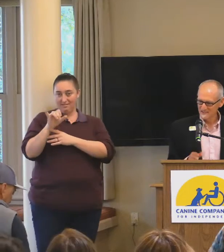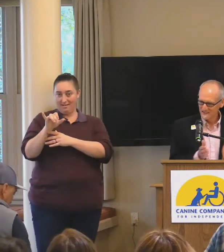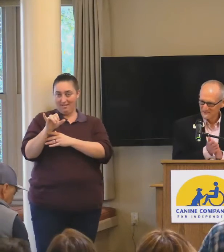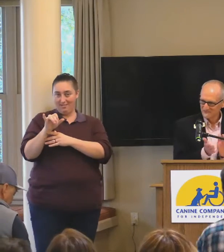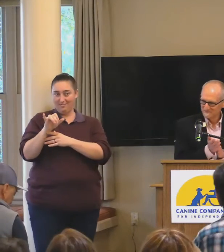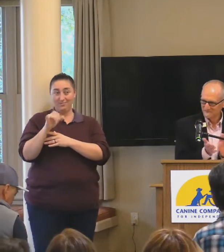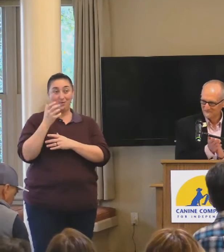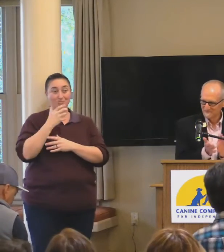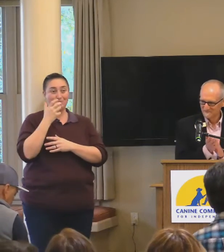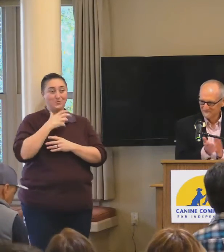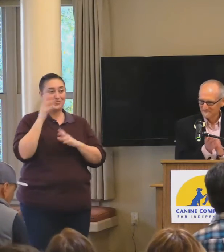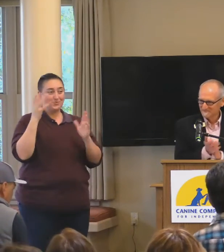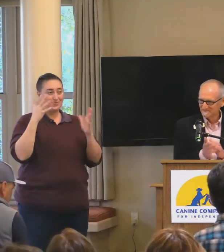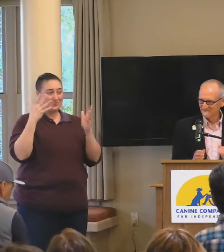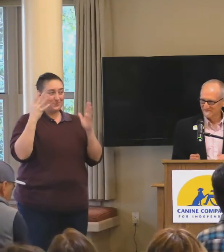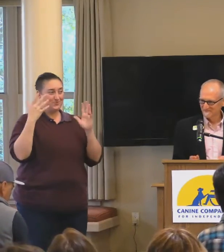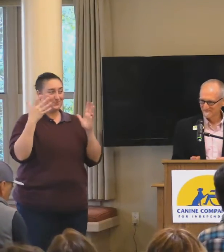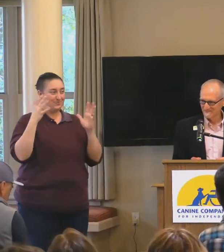Companions. .